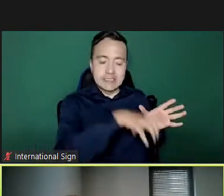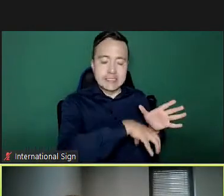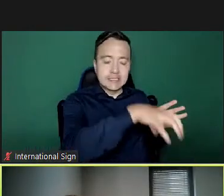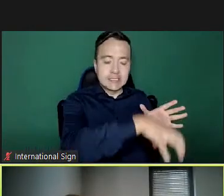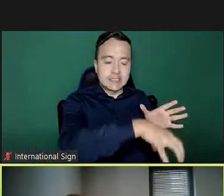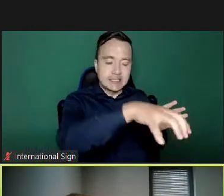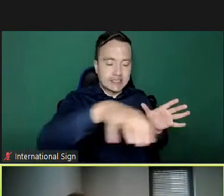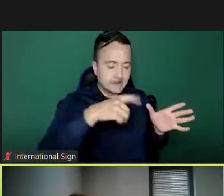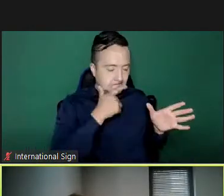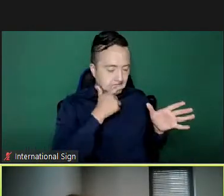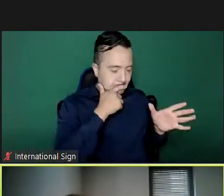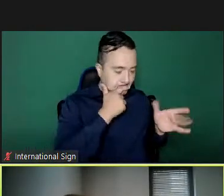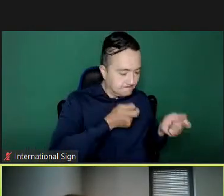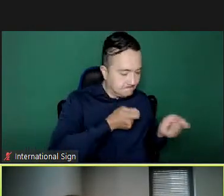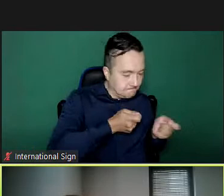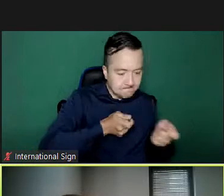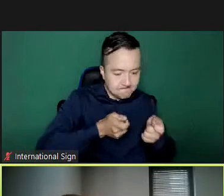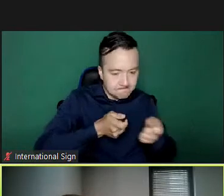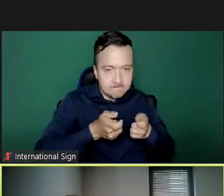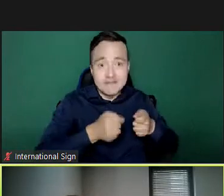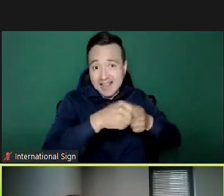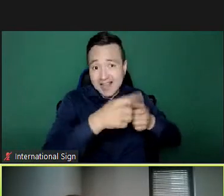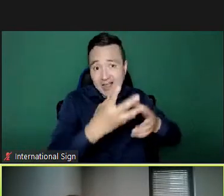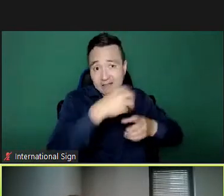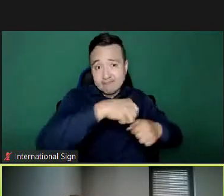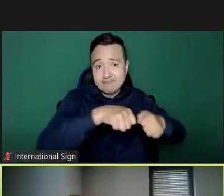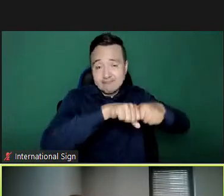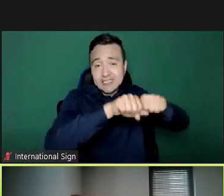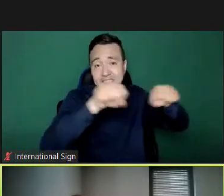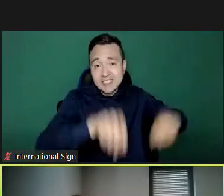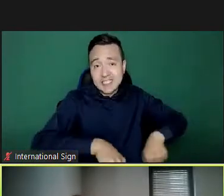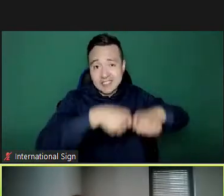on the other.